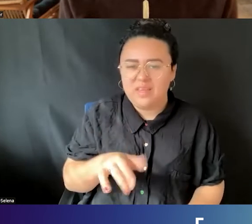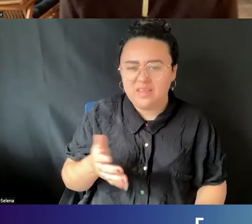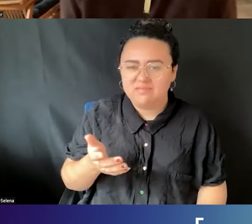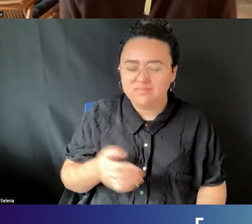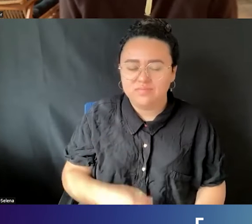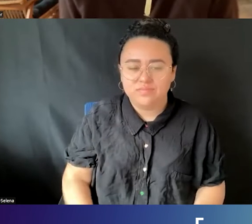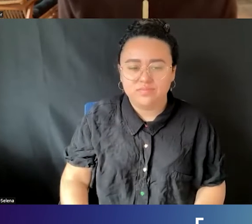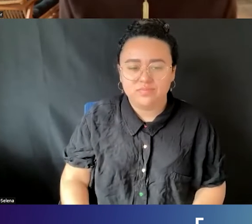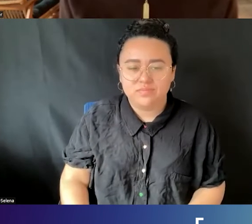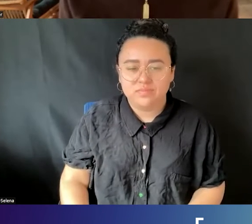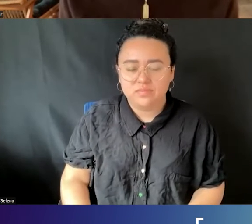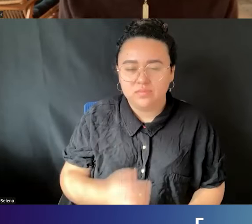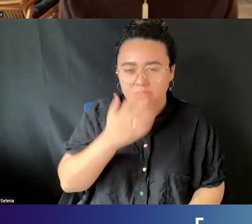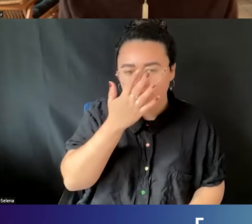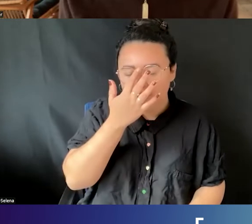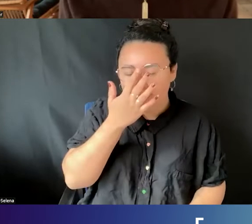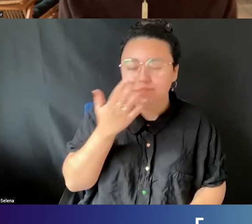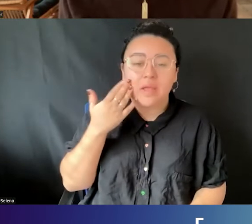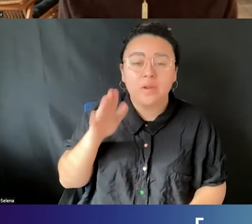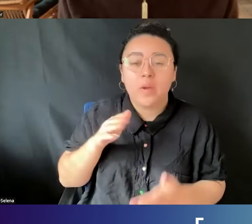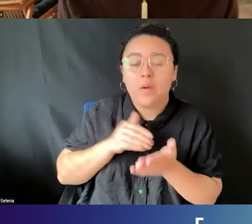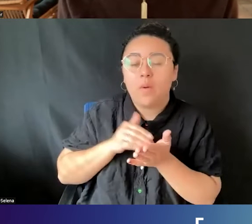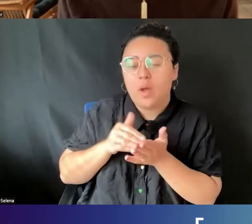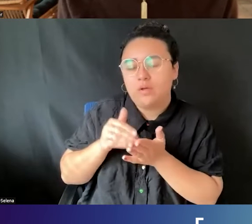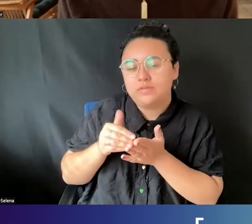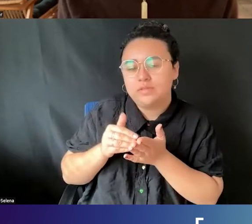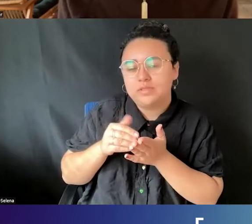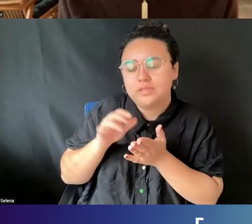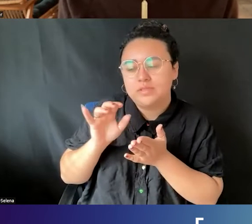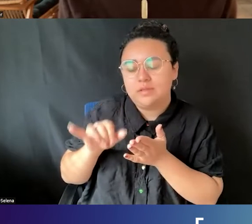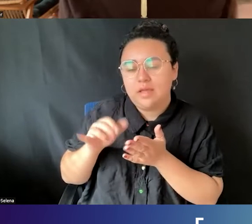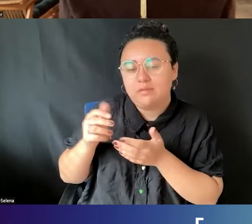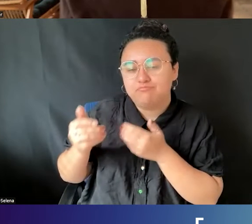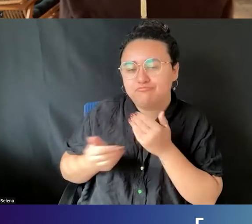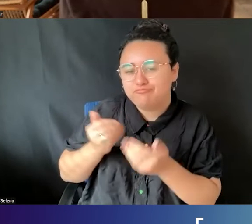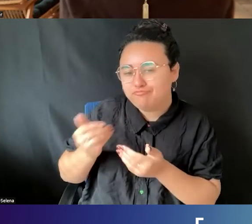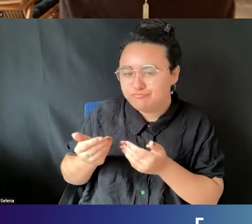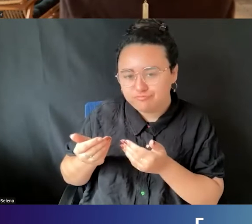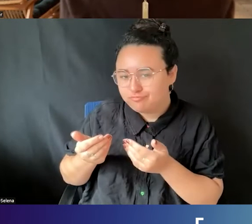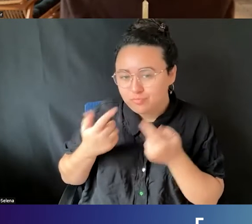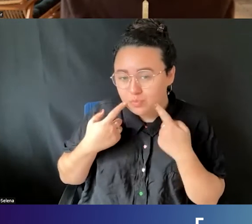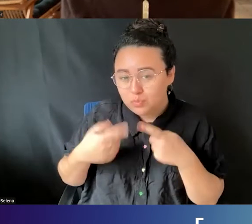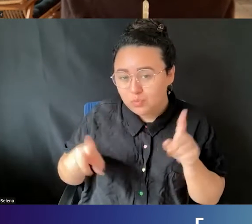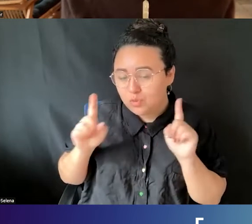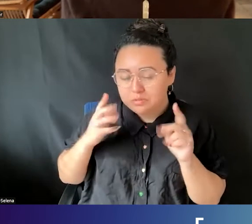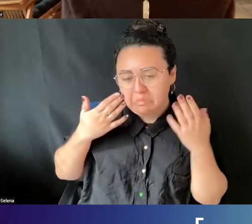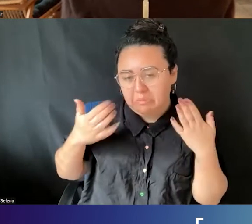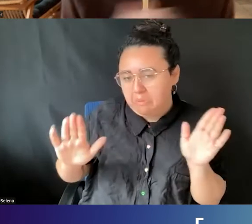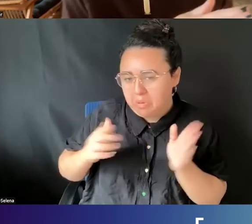I don't know how how often that, you know, that that works. But I do think that like